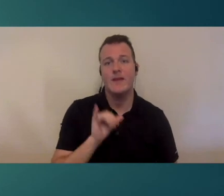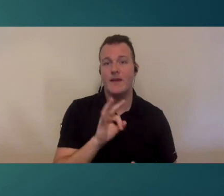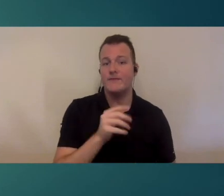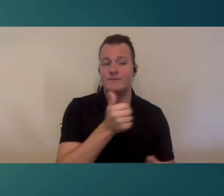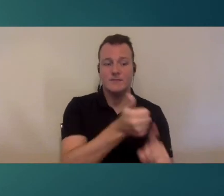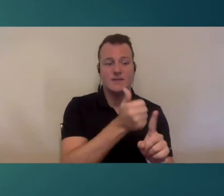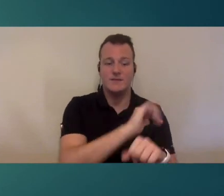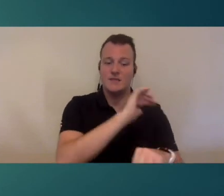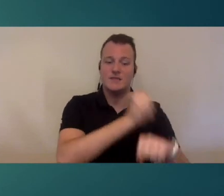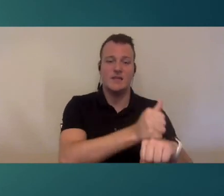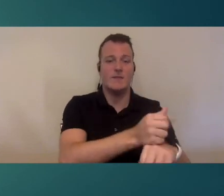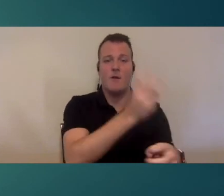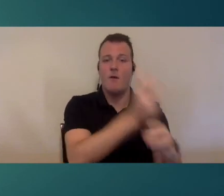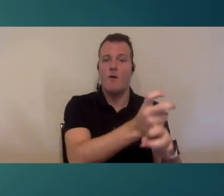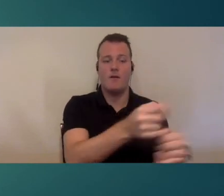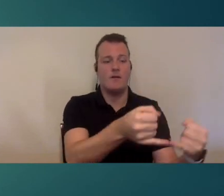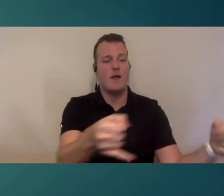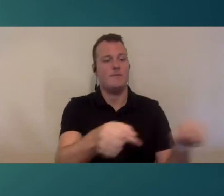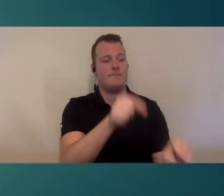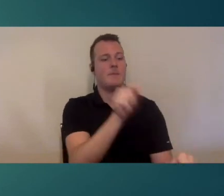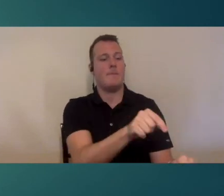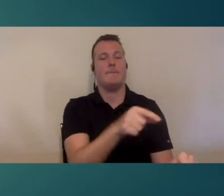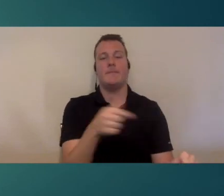deadline, then that's just your professional decision you need to make